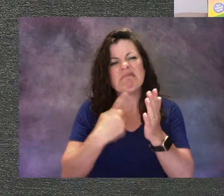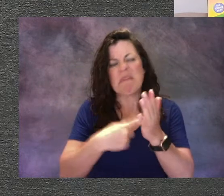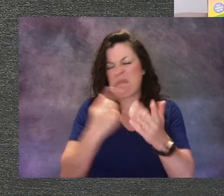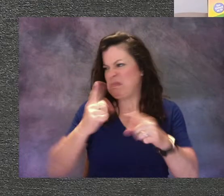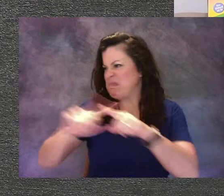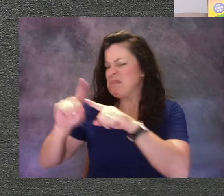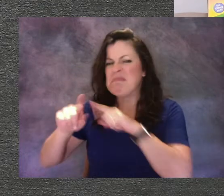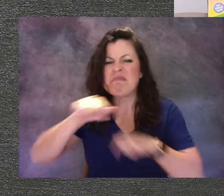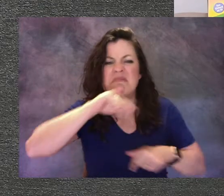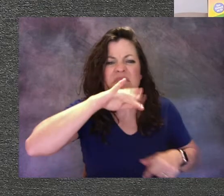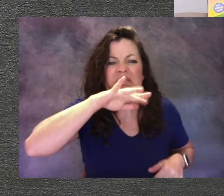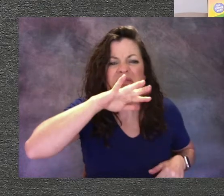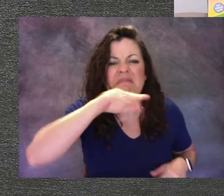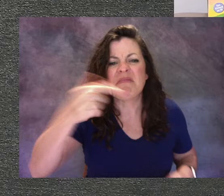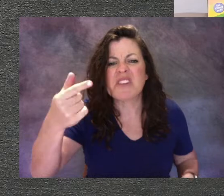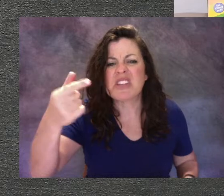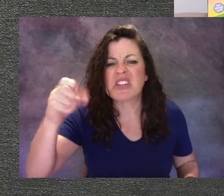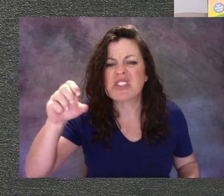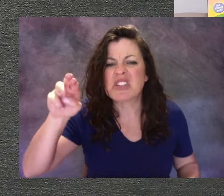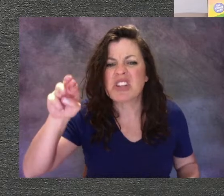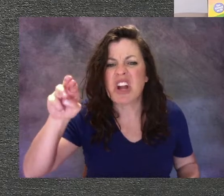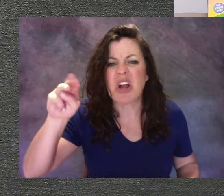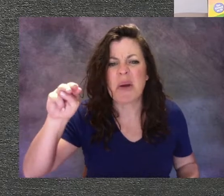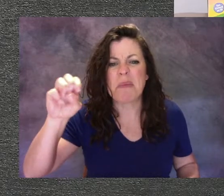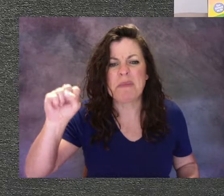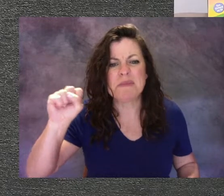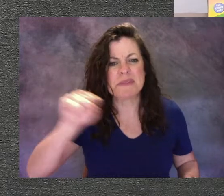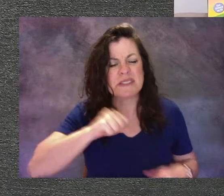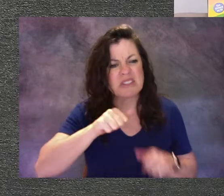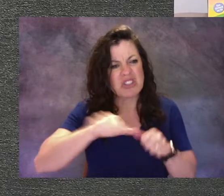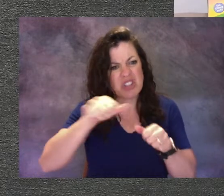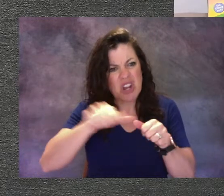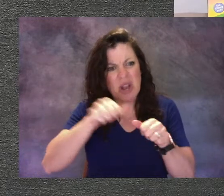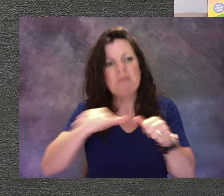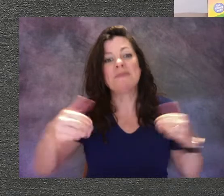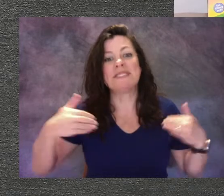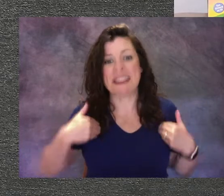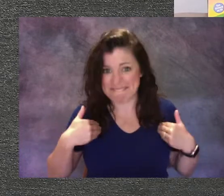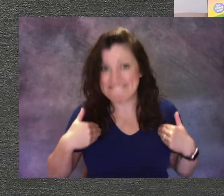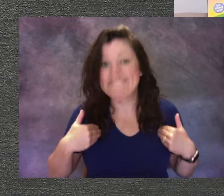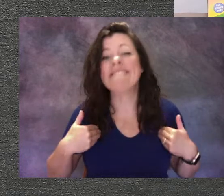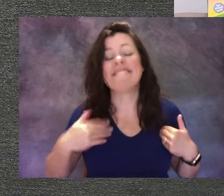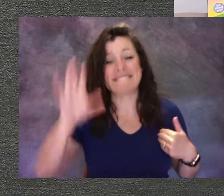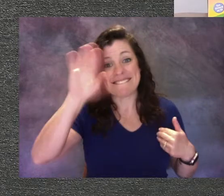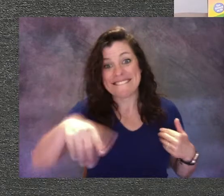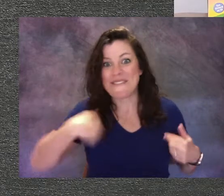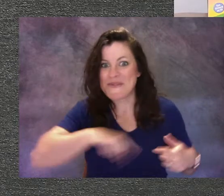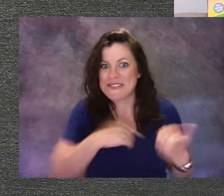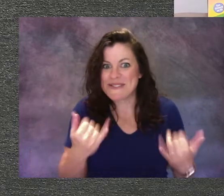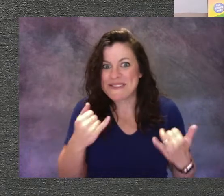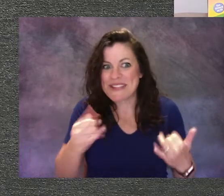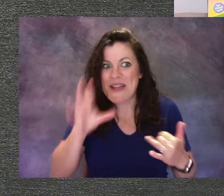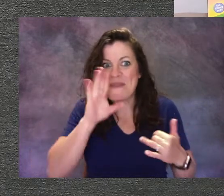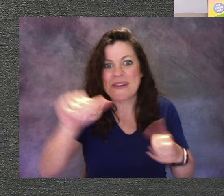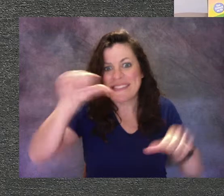We're gonna do a couple of experiments, even. We are, we're gonna be scientists and we're gonna do a couple experiments and see,